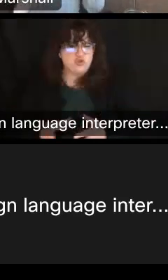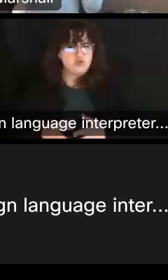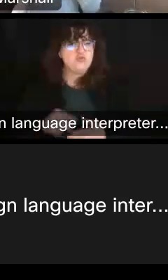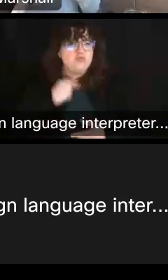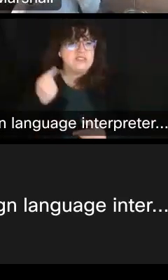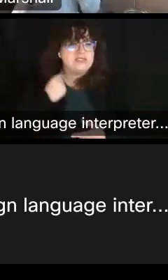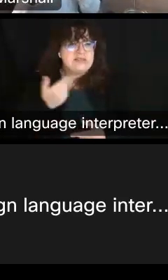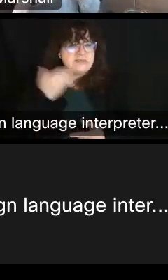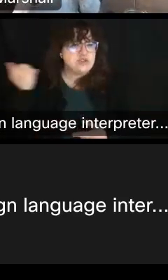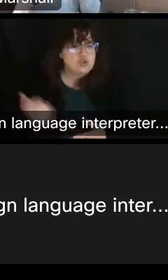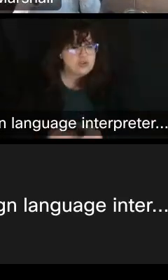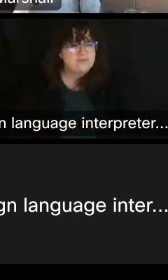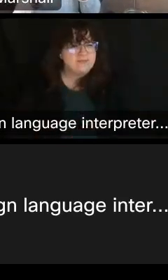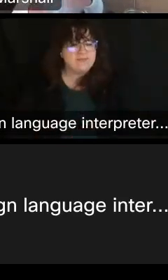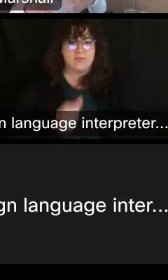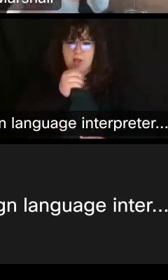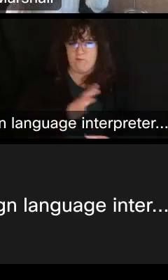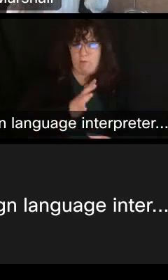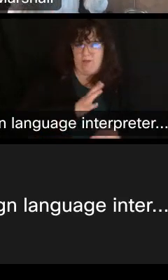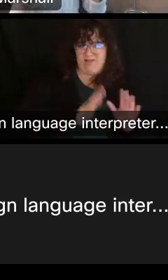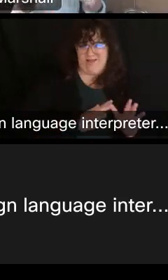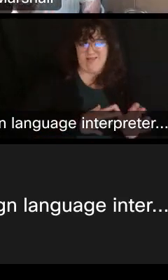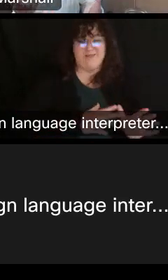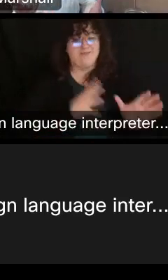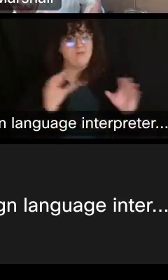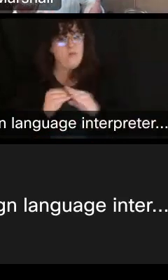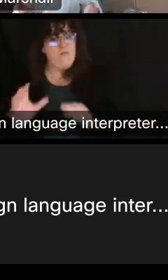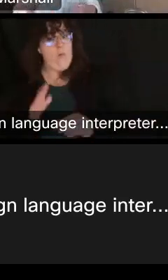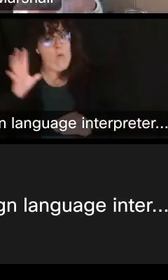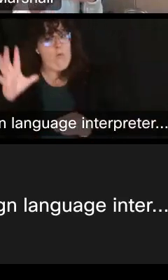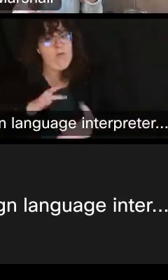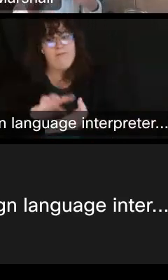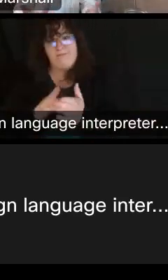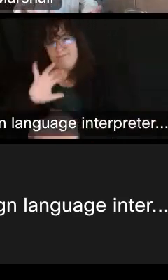More formal supports might be that you're going to set up some counseling, have a see